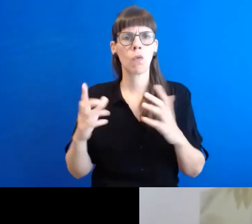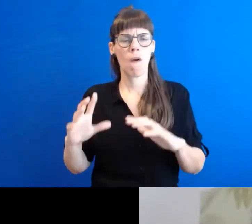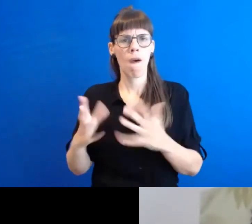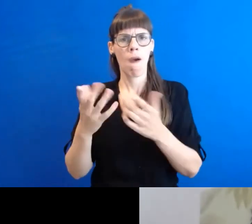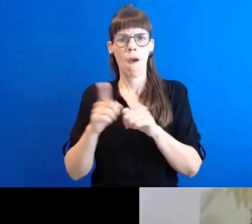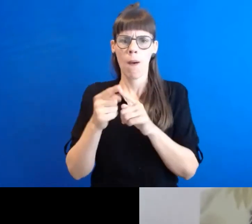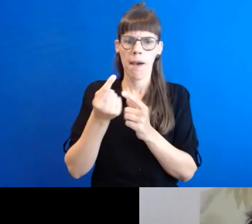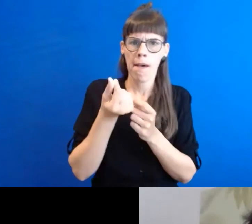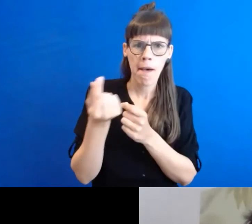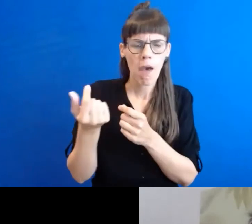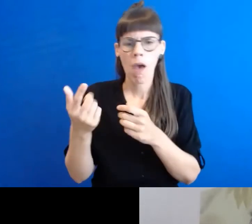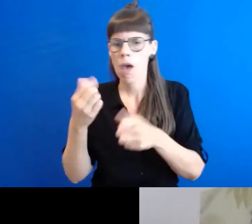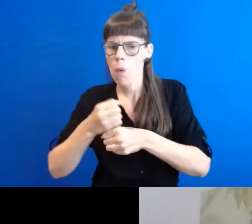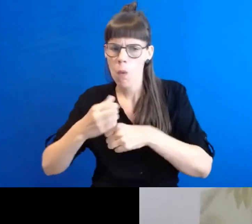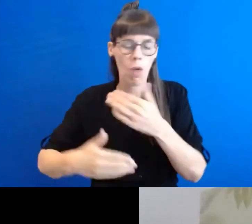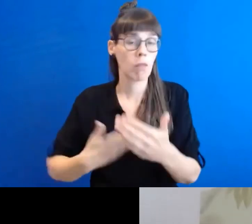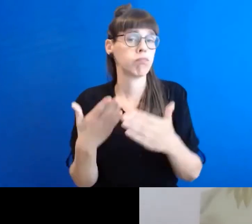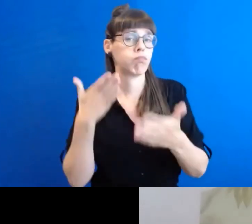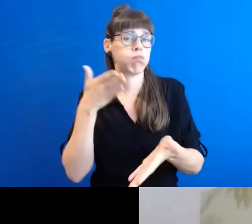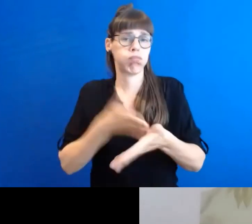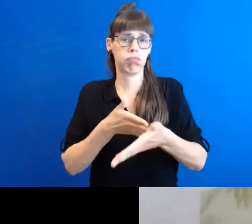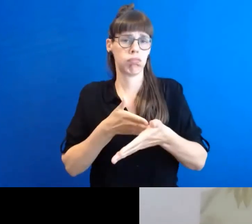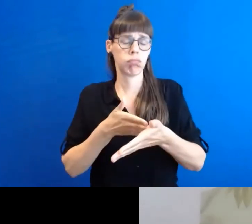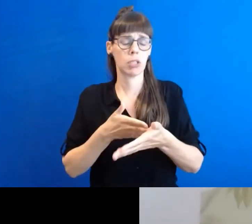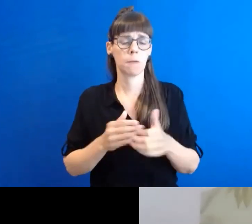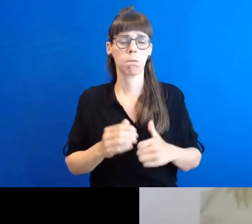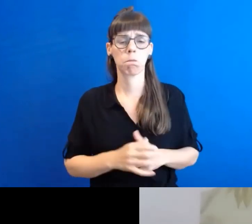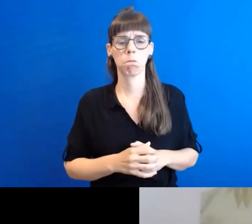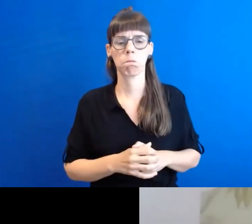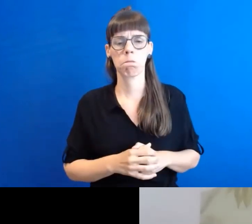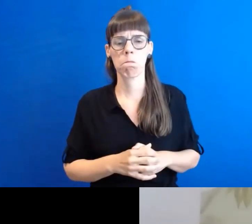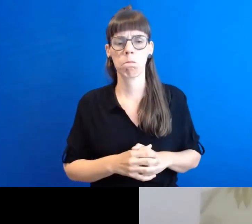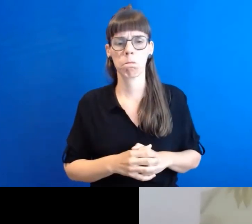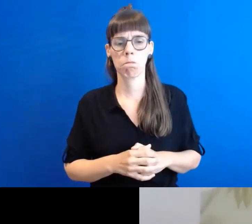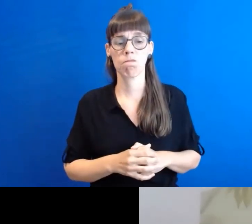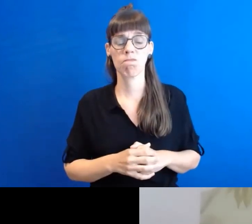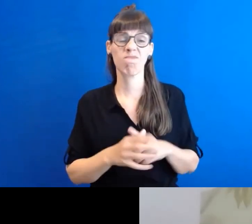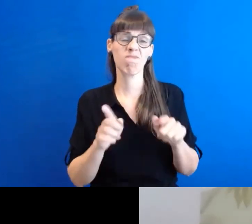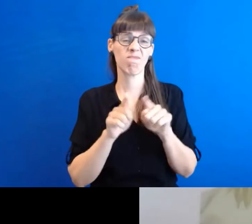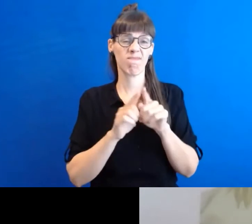been pointed, access to food, and opportunities for income